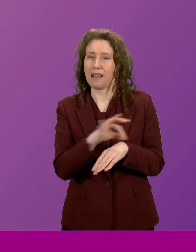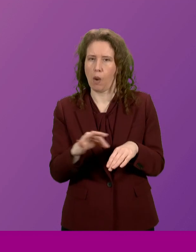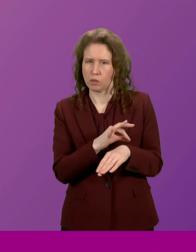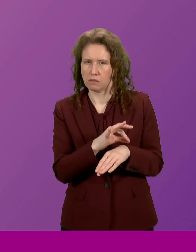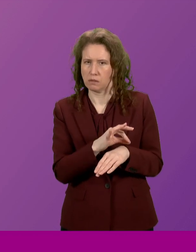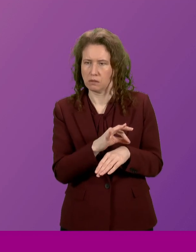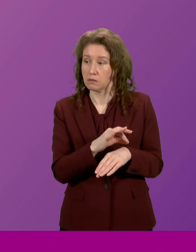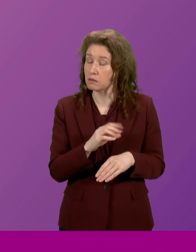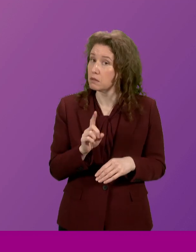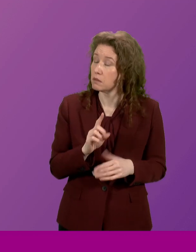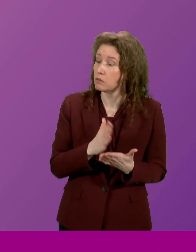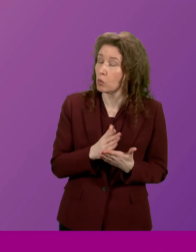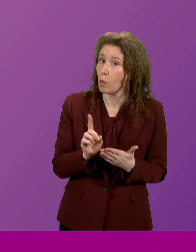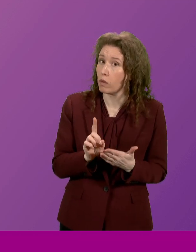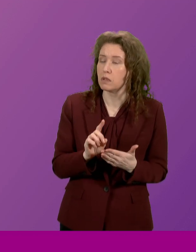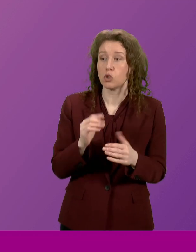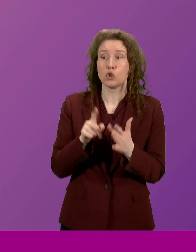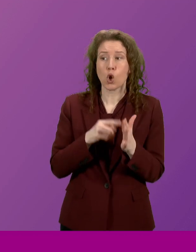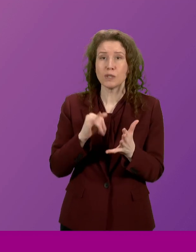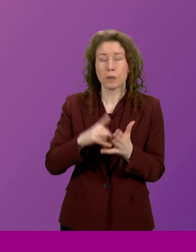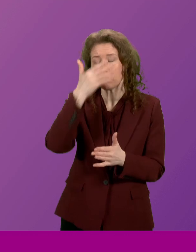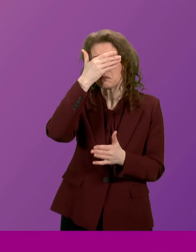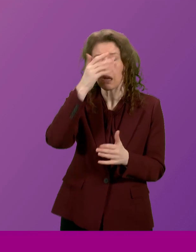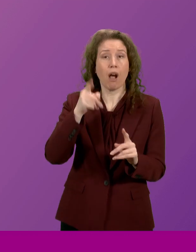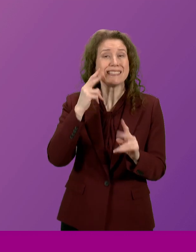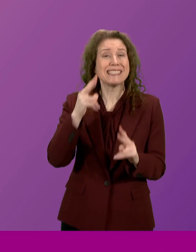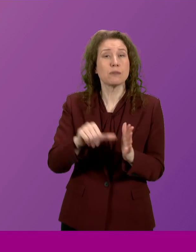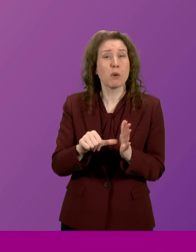Is it not the truth that John Swinney cannot see the problem because he created it,